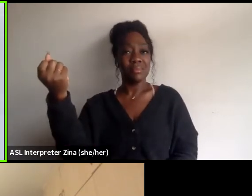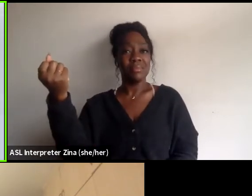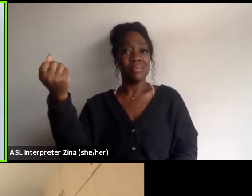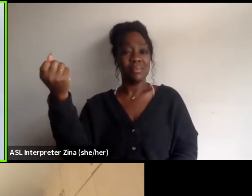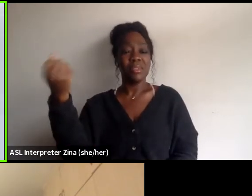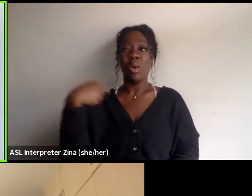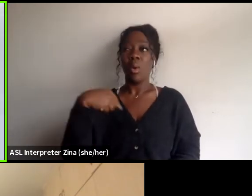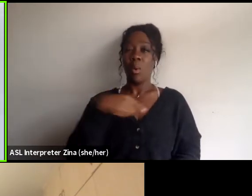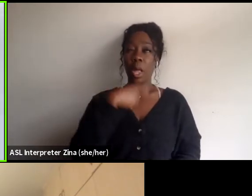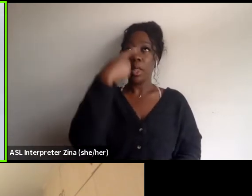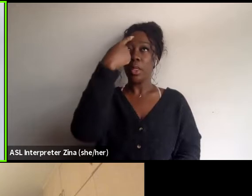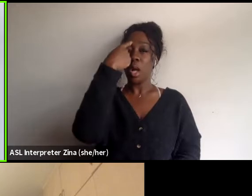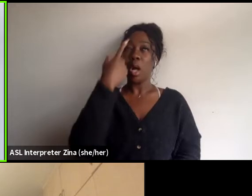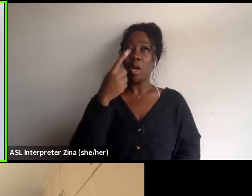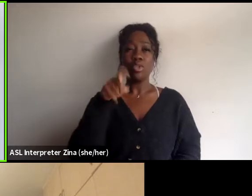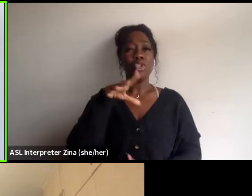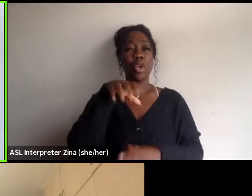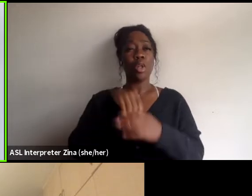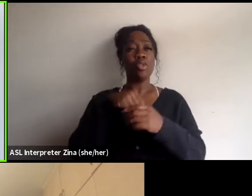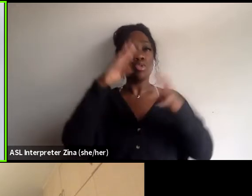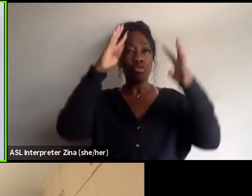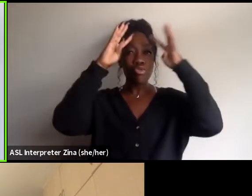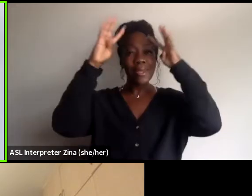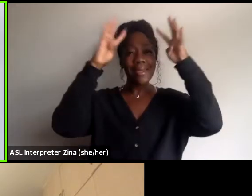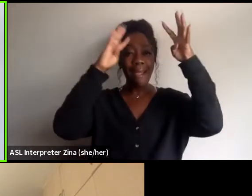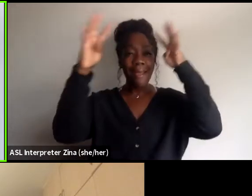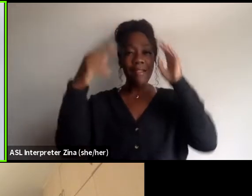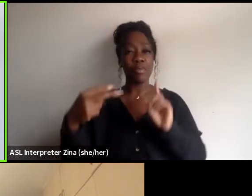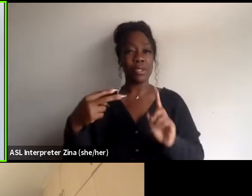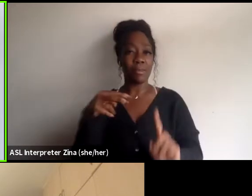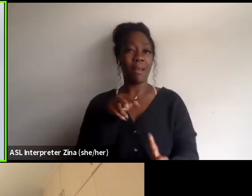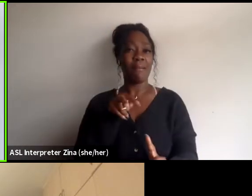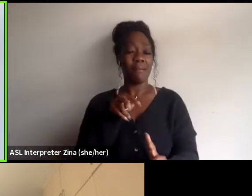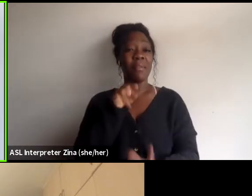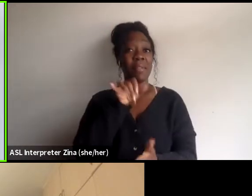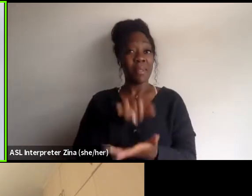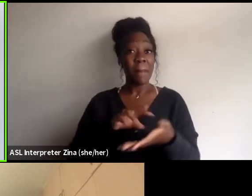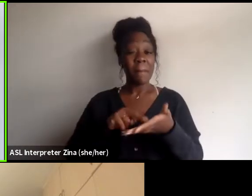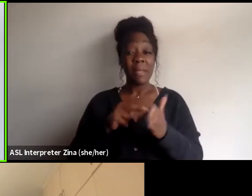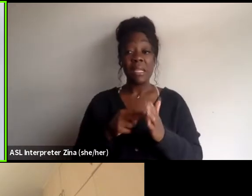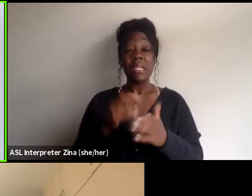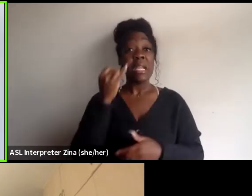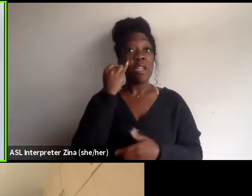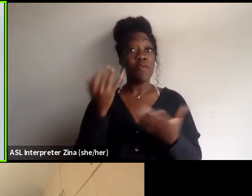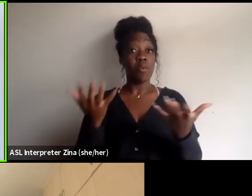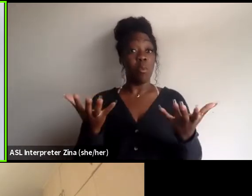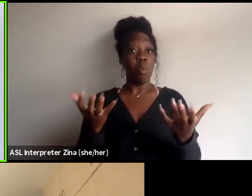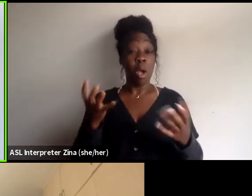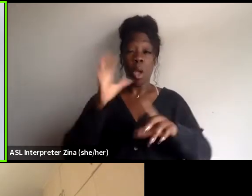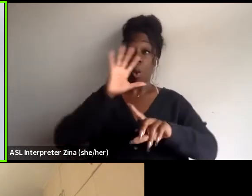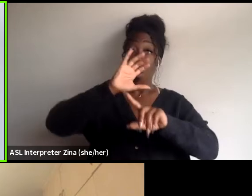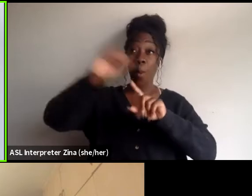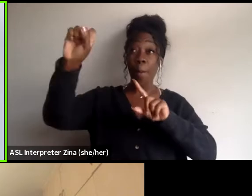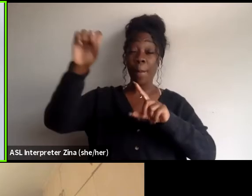for diversity basically says that it's great. If you want excellence in your arts practice,